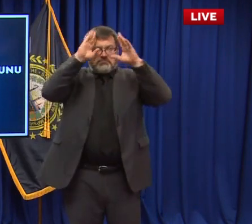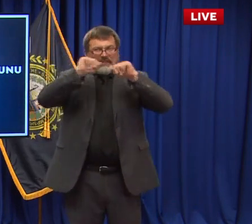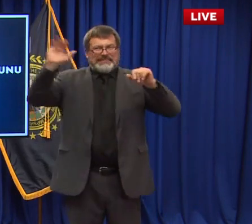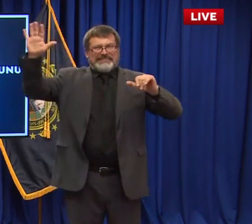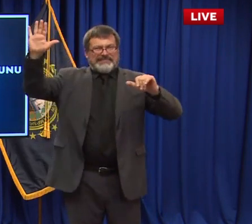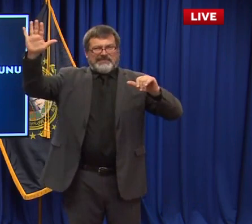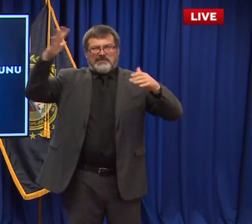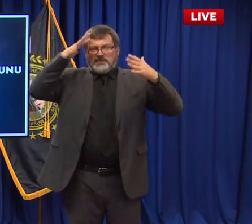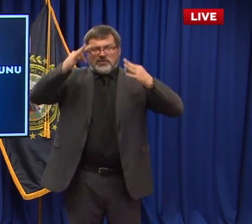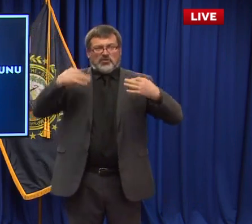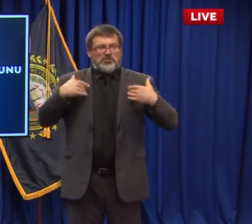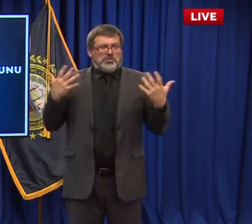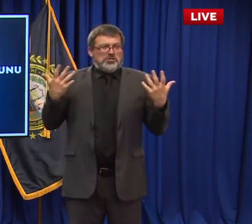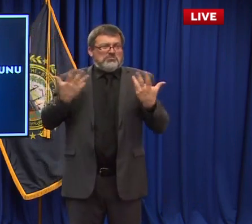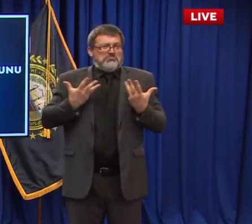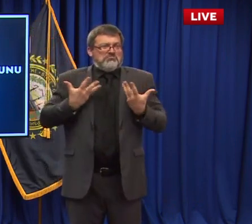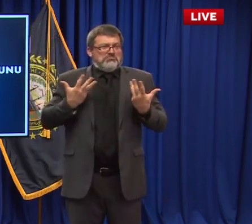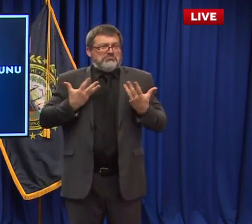THE PRESIDENT IS RUNNING FOR OFFICE.